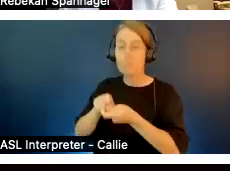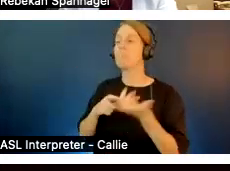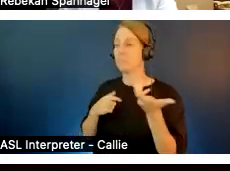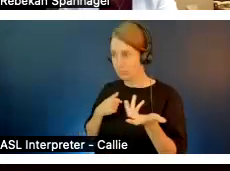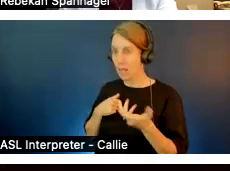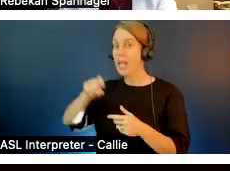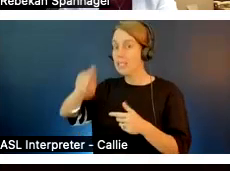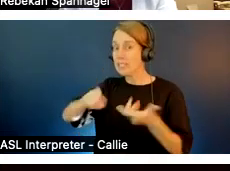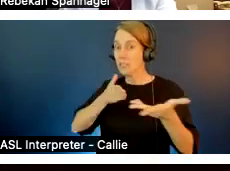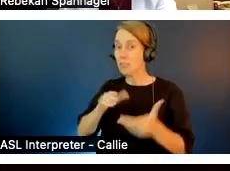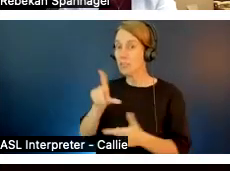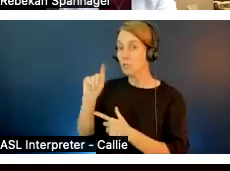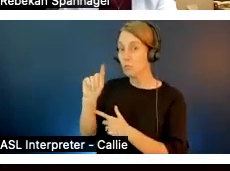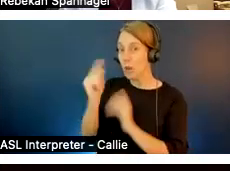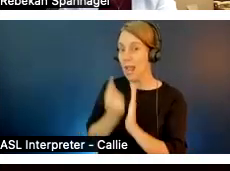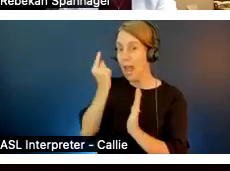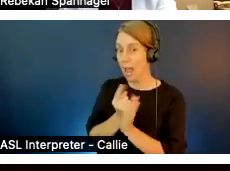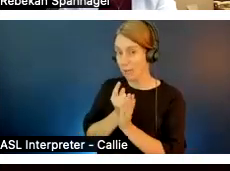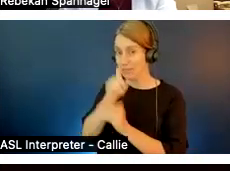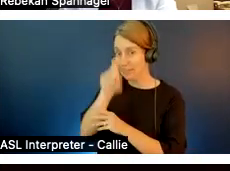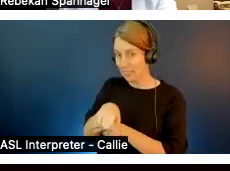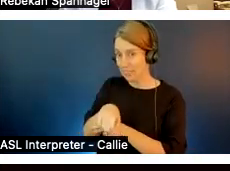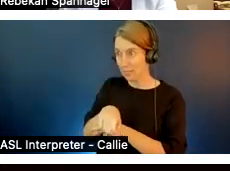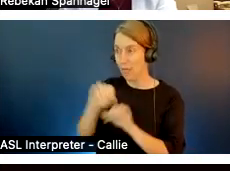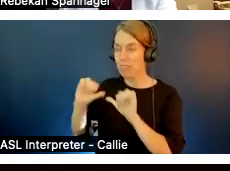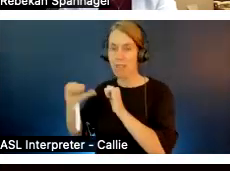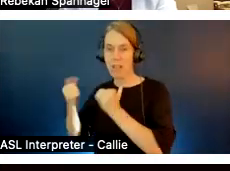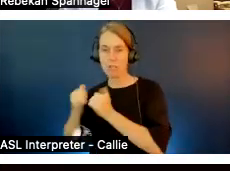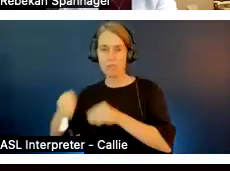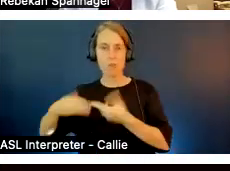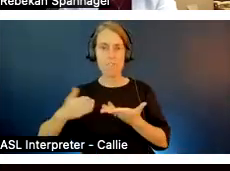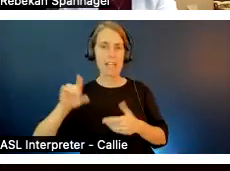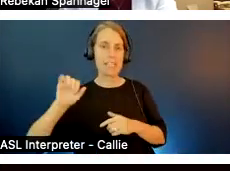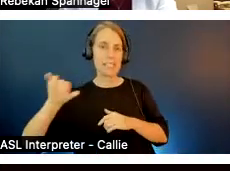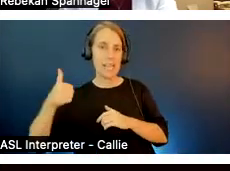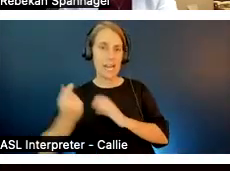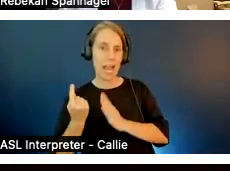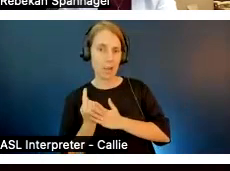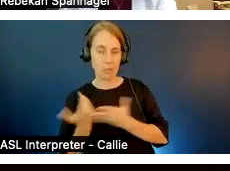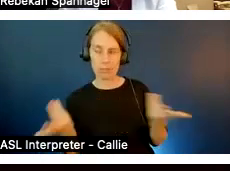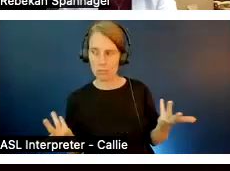only gave me 10 or i have been receiving 40 hours of nursing services for the past 10 years